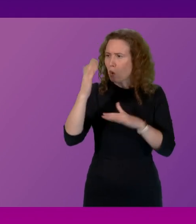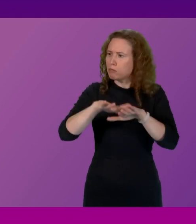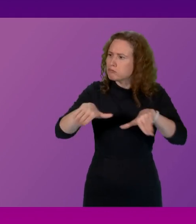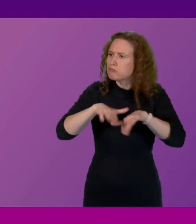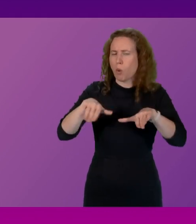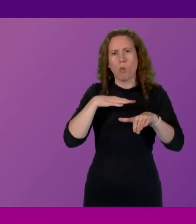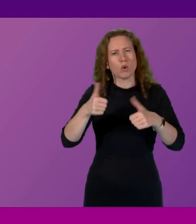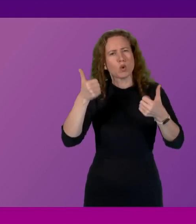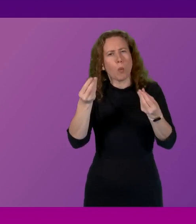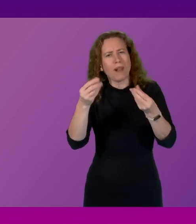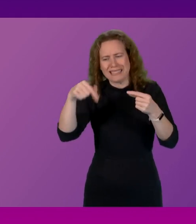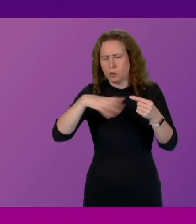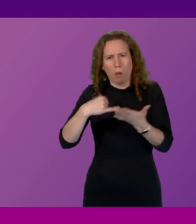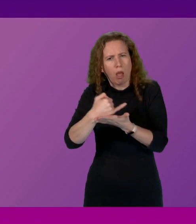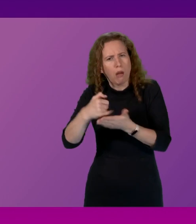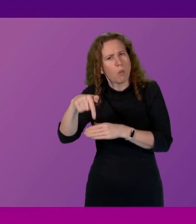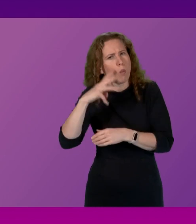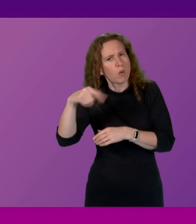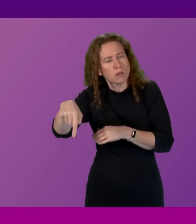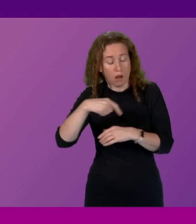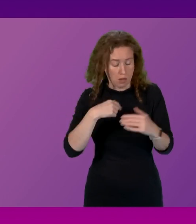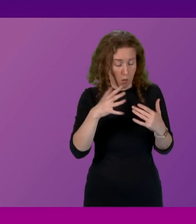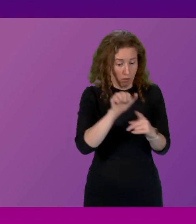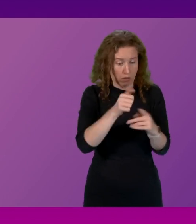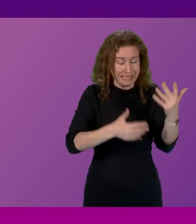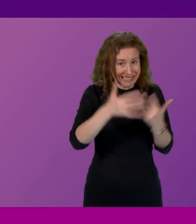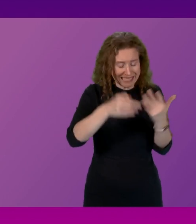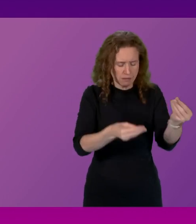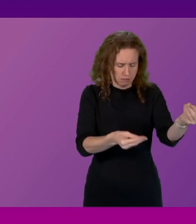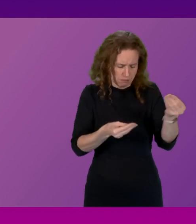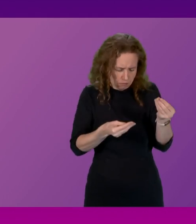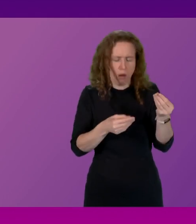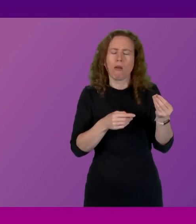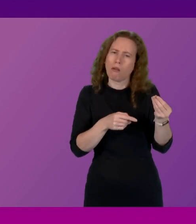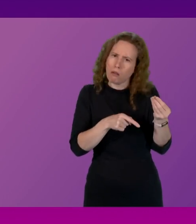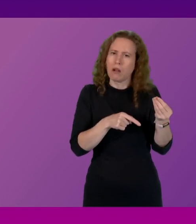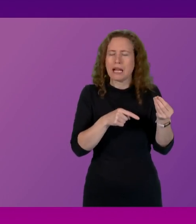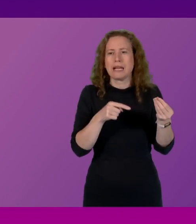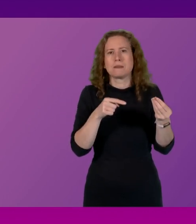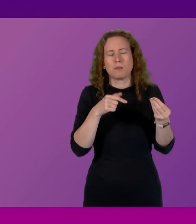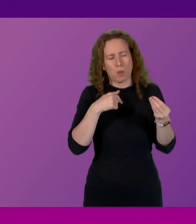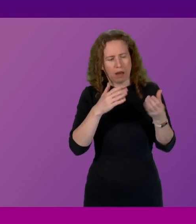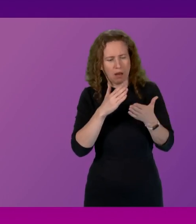Recent reporting of the statistics has not interpreted the Scottish Environment Protection Agency’s bathing water monitoring data correctly.